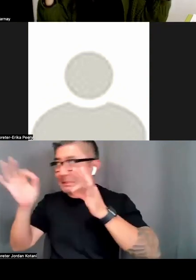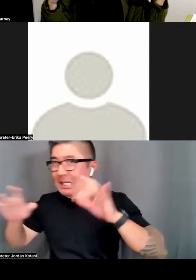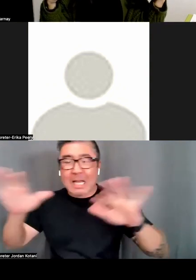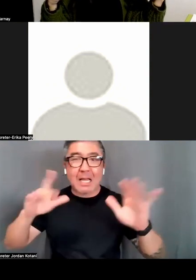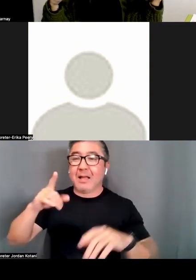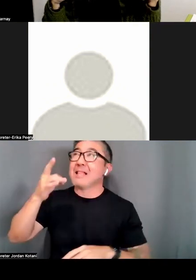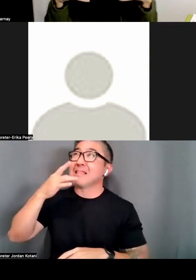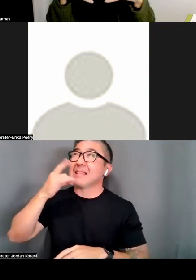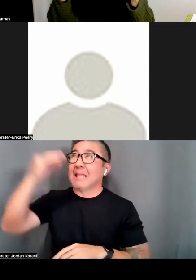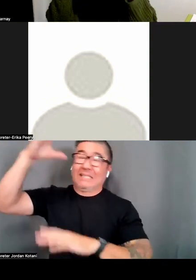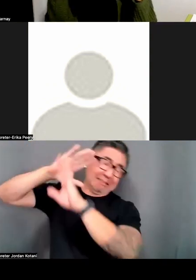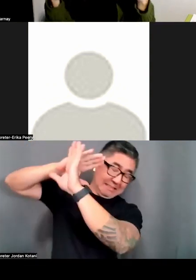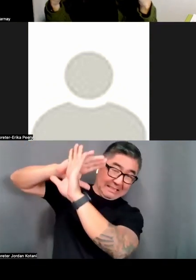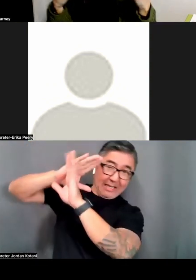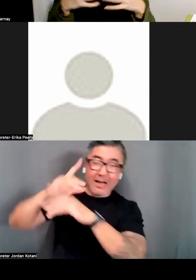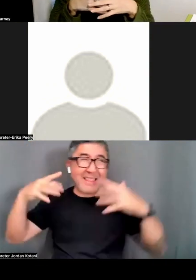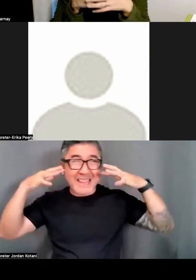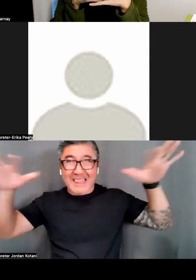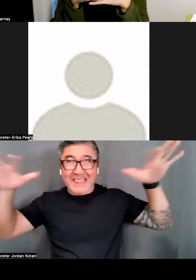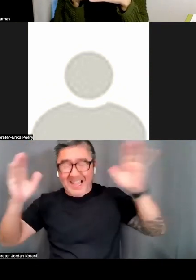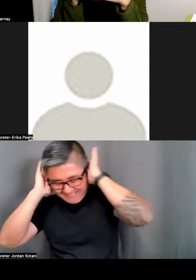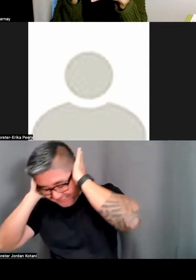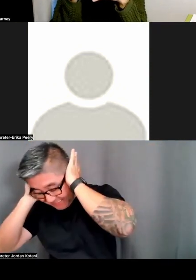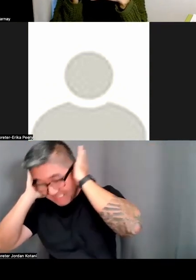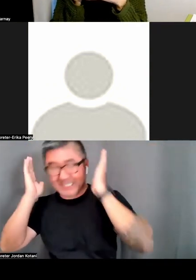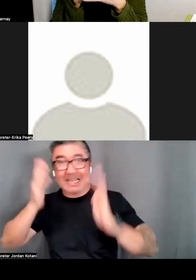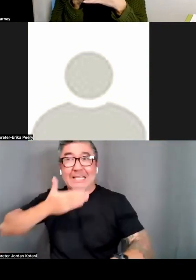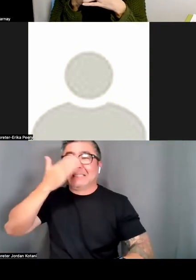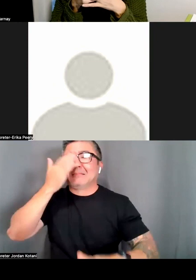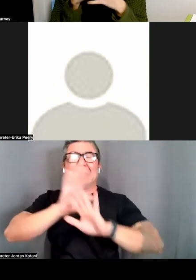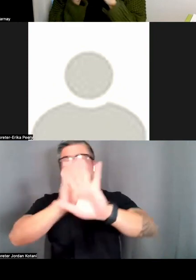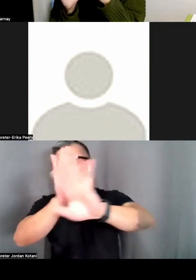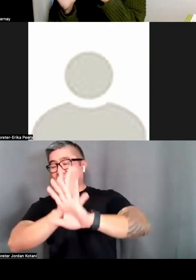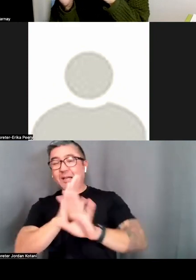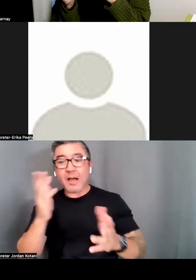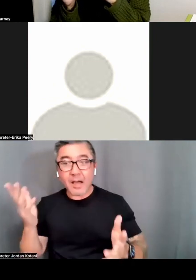noise. Too many smells, and that, we end up seeing kiddoes that are sensory avoiders.